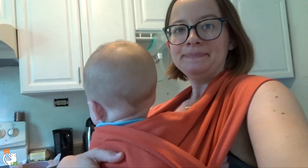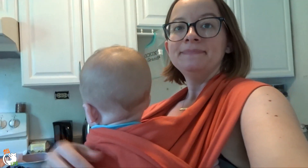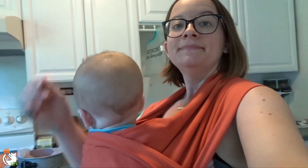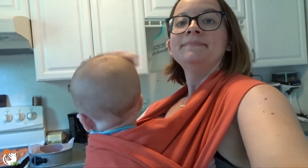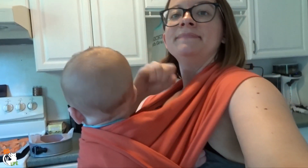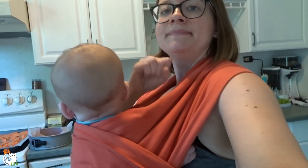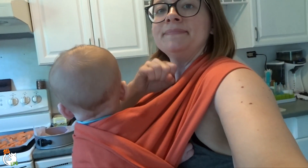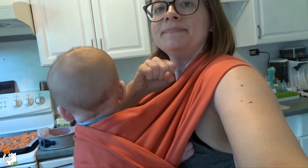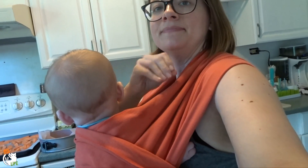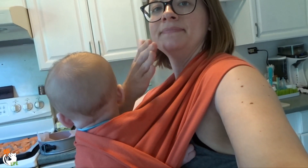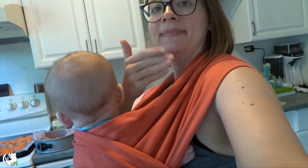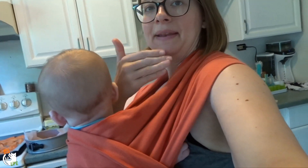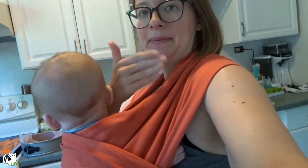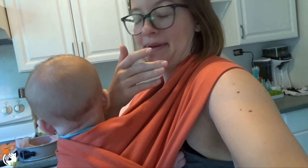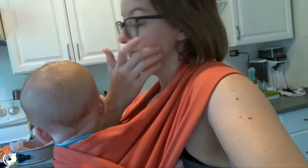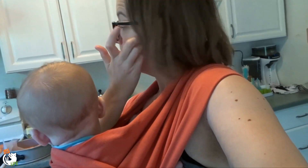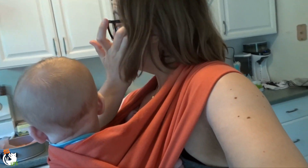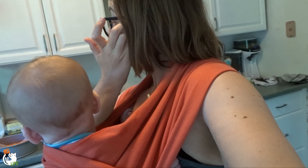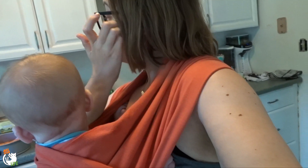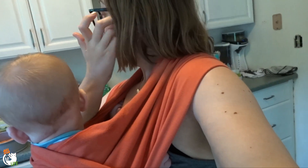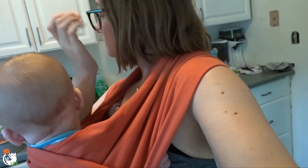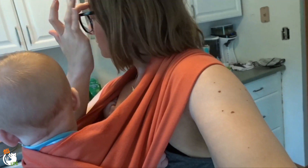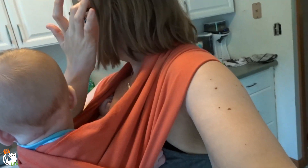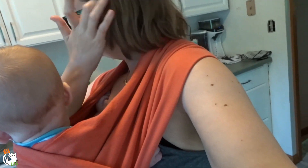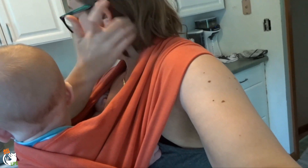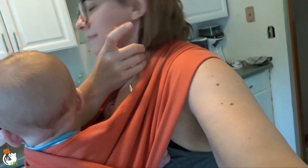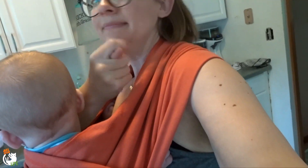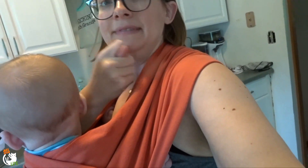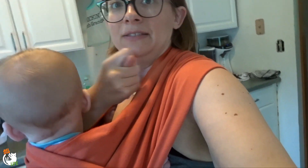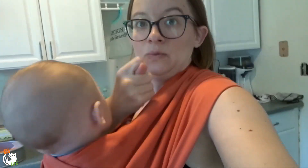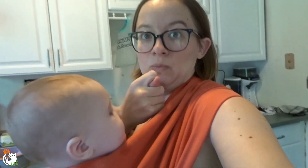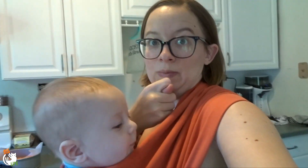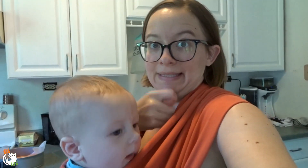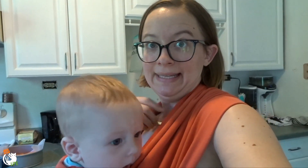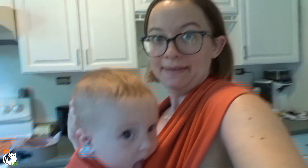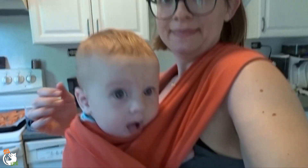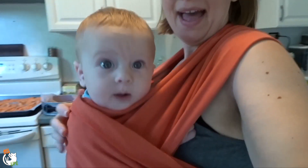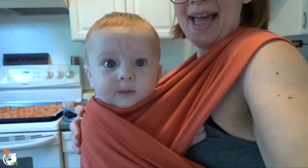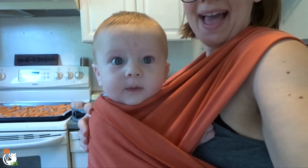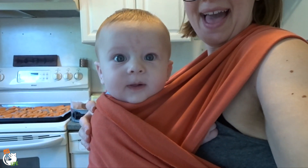Yeah, anyways, umm... It's Tuesday.